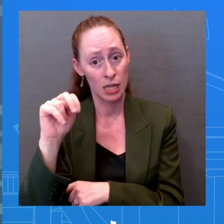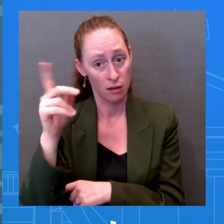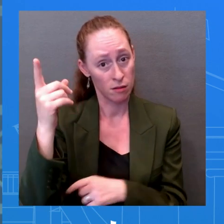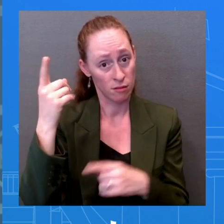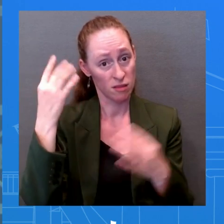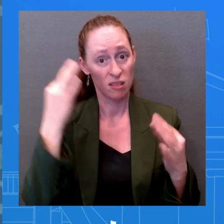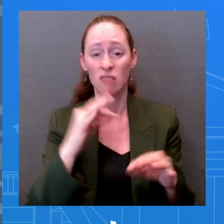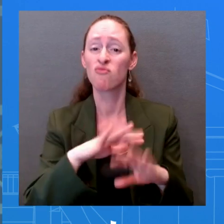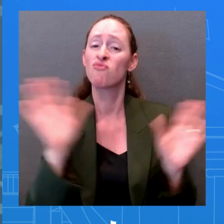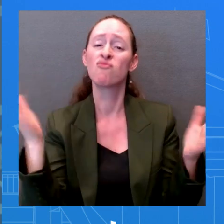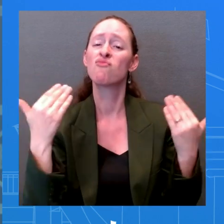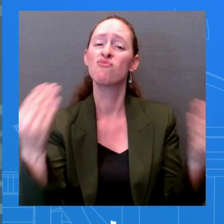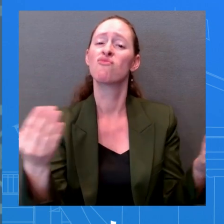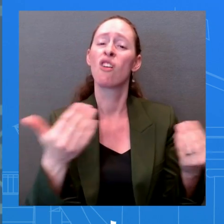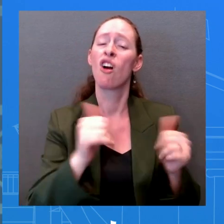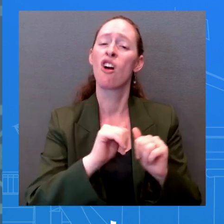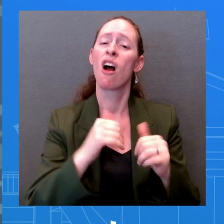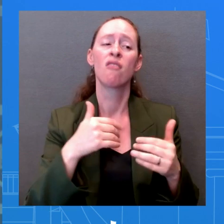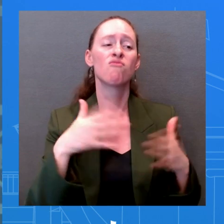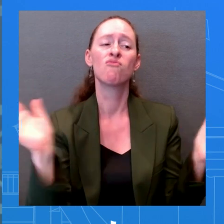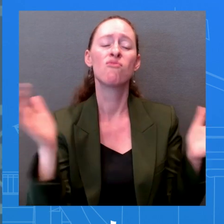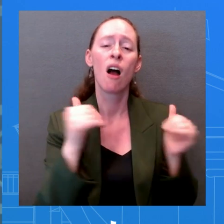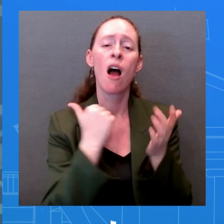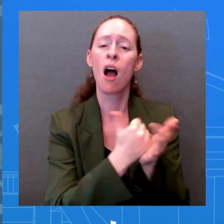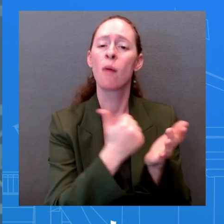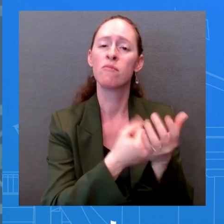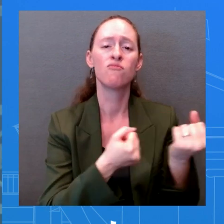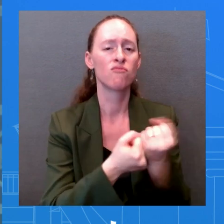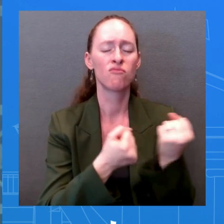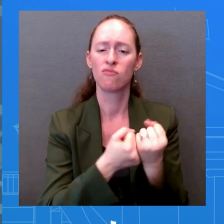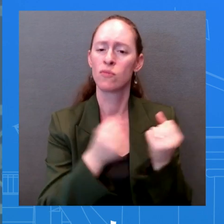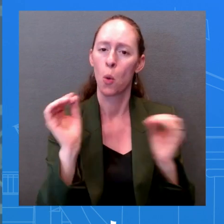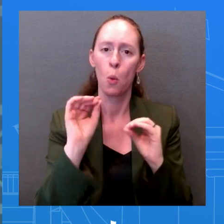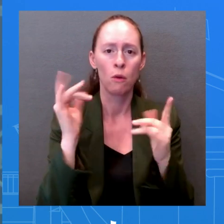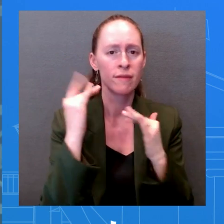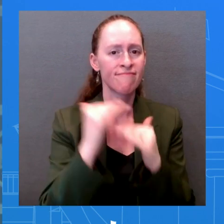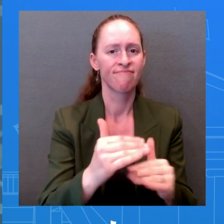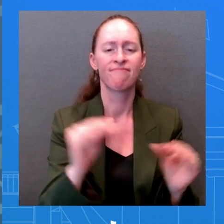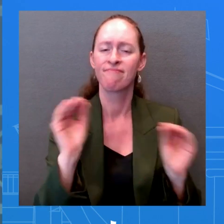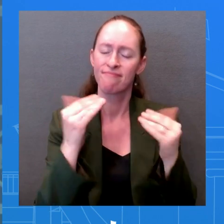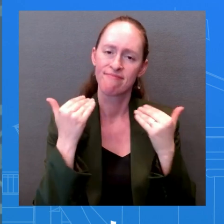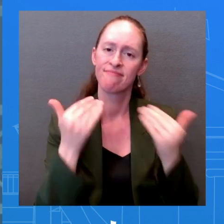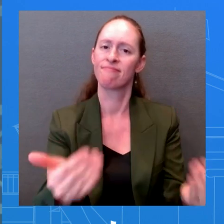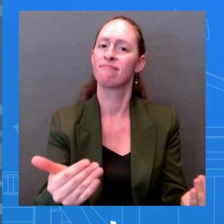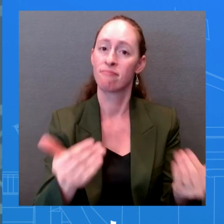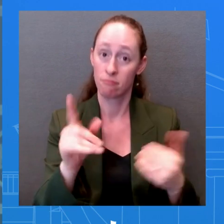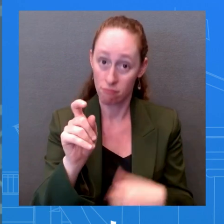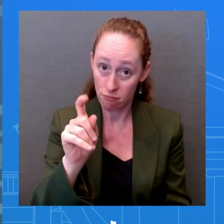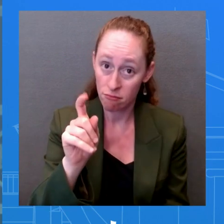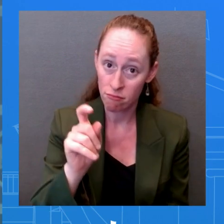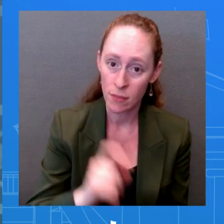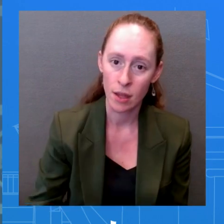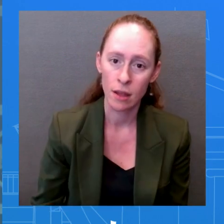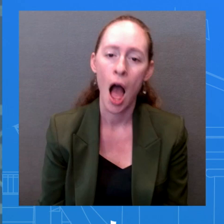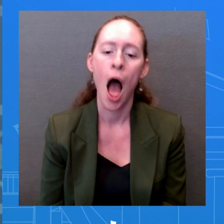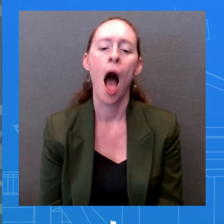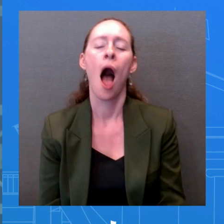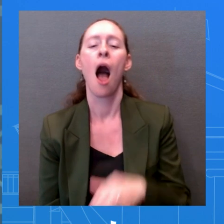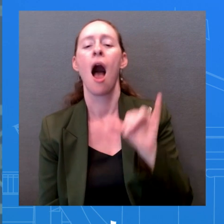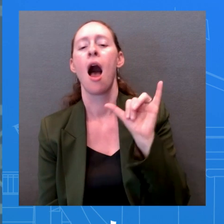I would have to go back to the team and get back to you on that. I thought you were asking about F-16s specifically, and that's the answer that I provided for you on that.